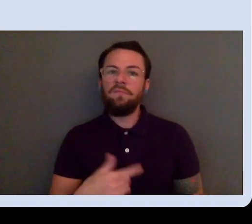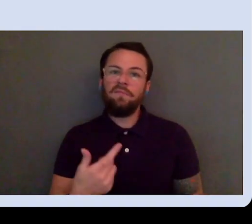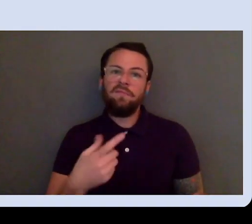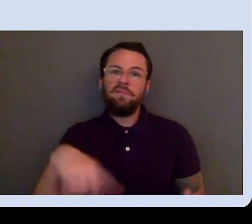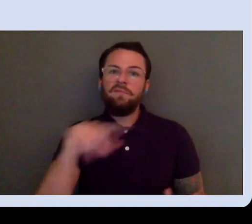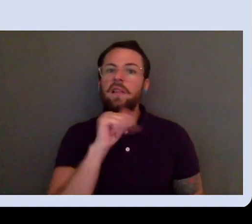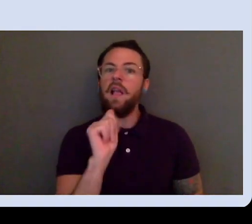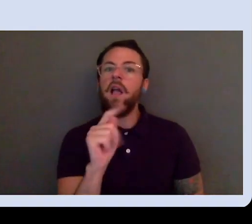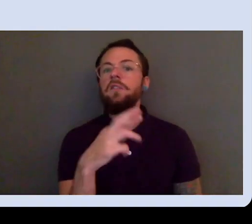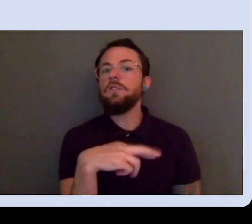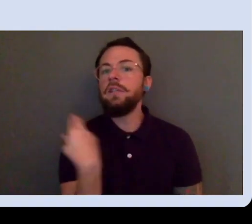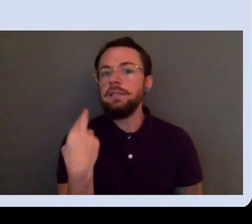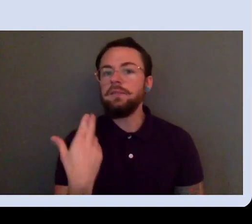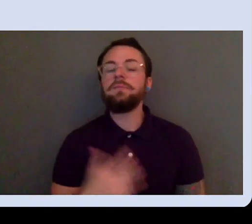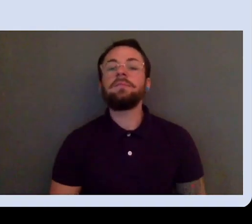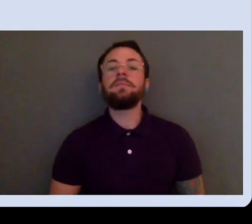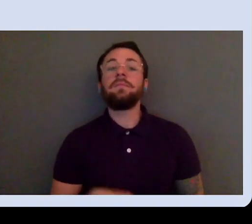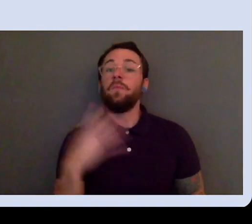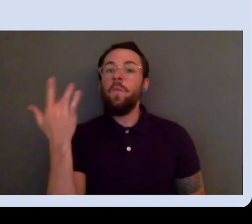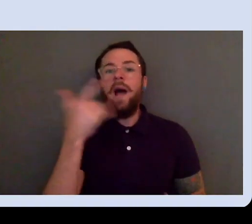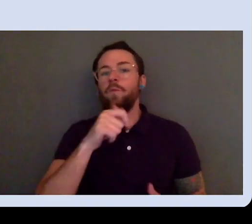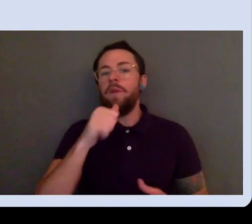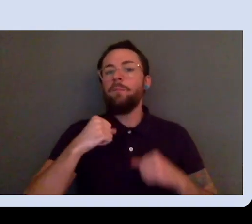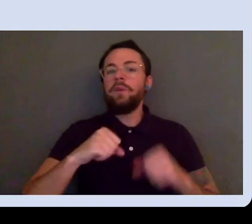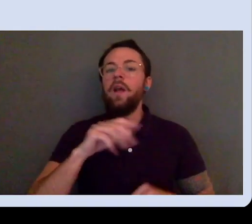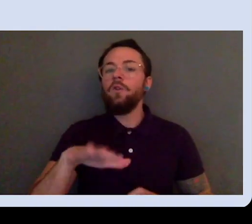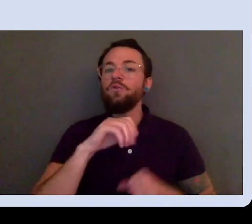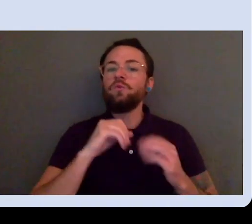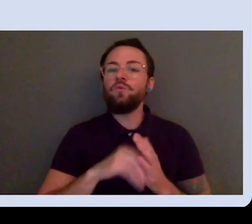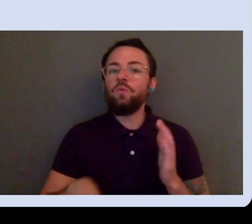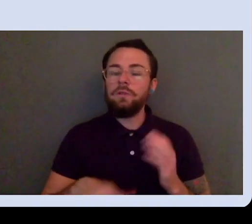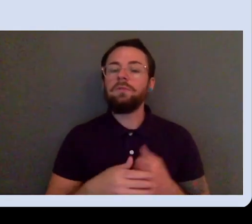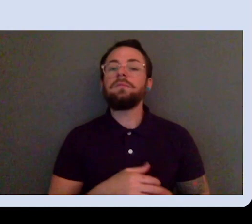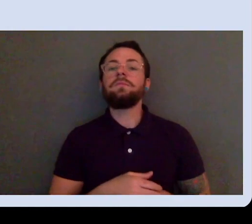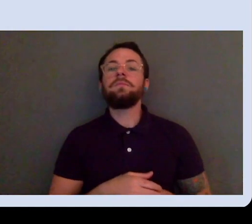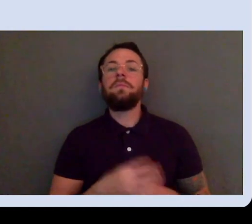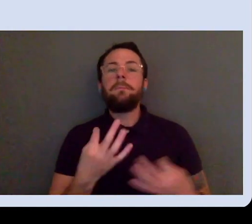If students are harmed by bullying or some of those other negative aspects I mentioned